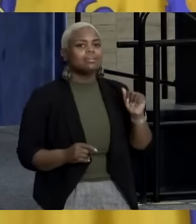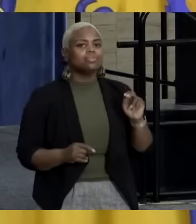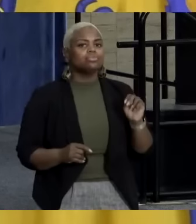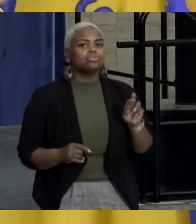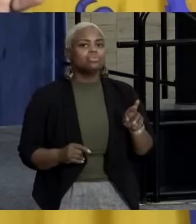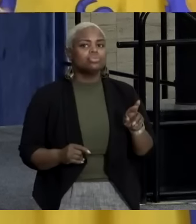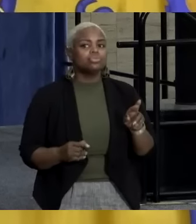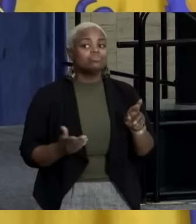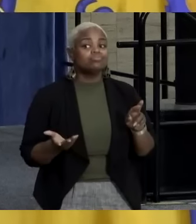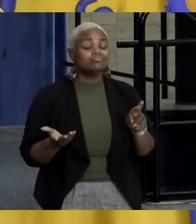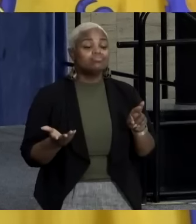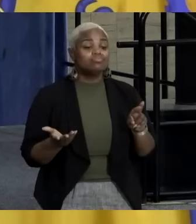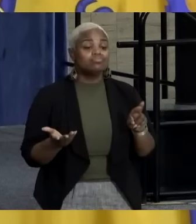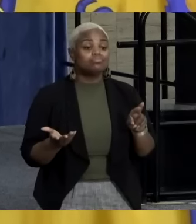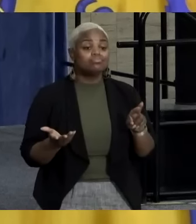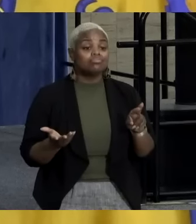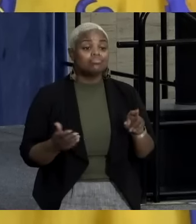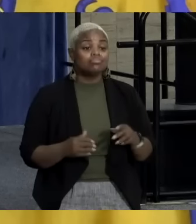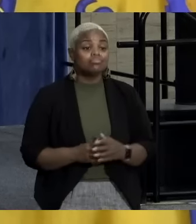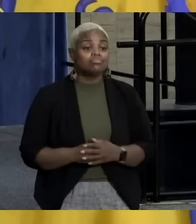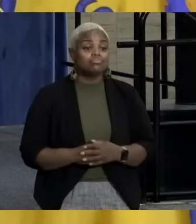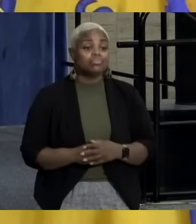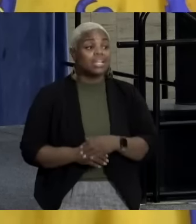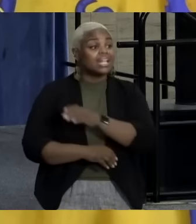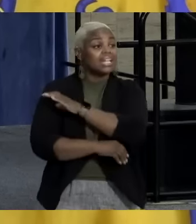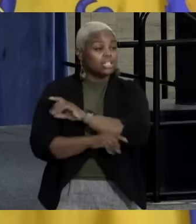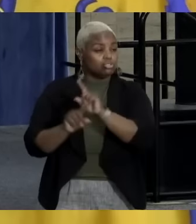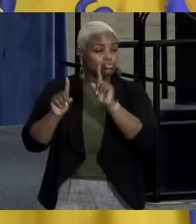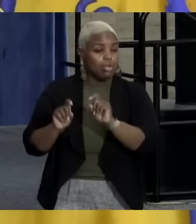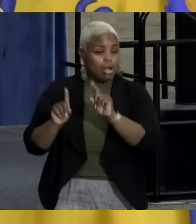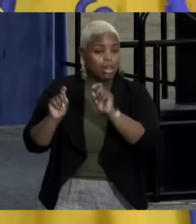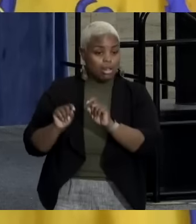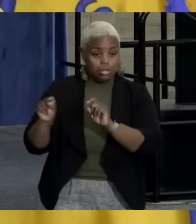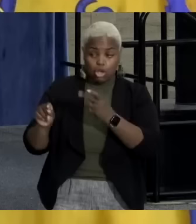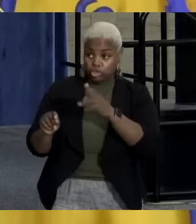and no clinical trial has ever shown that HRT increases the risk of breast cancer